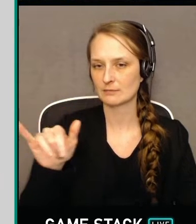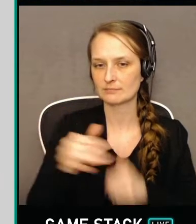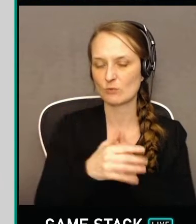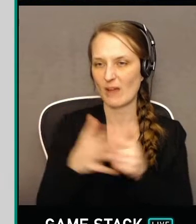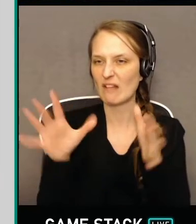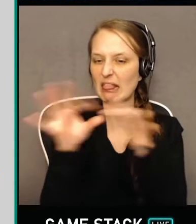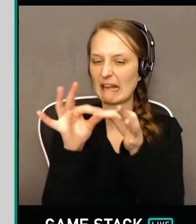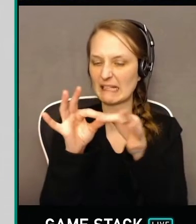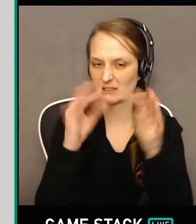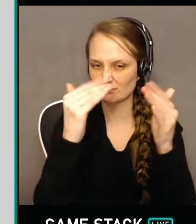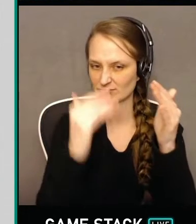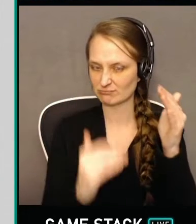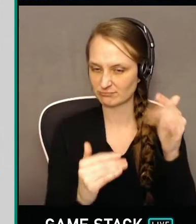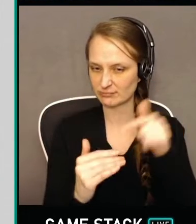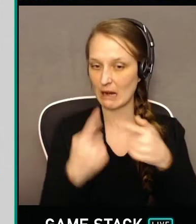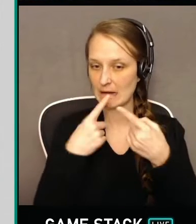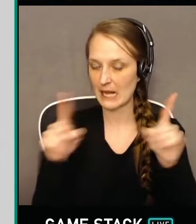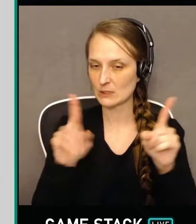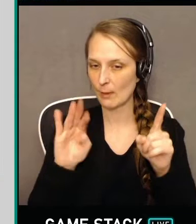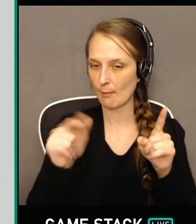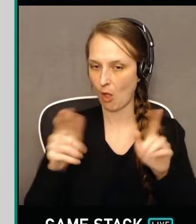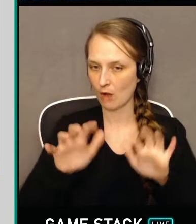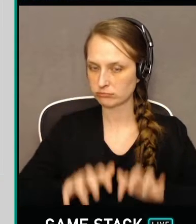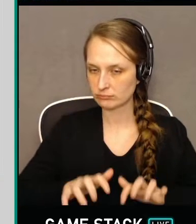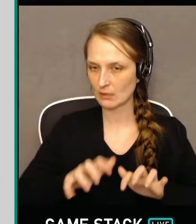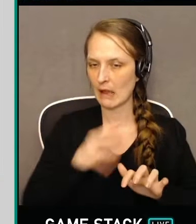our announcement blog, and a link to our getting started guide.